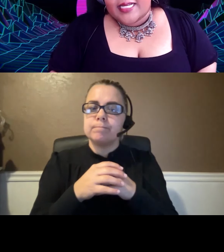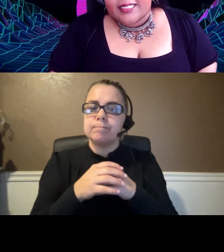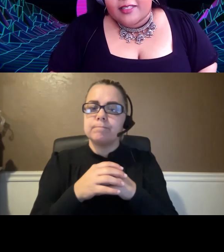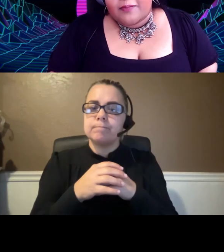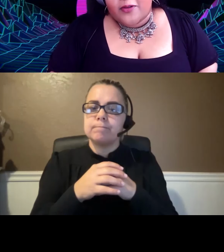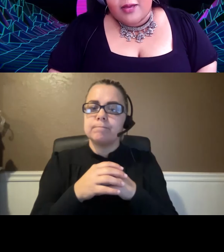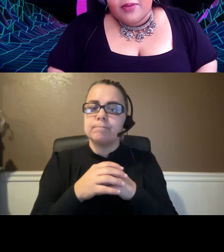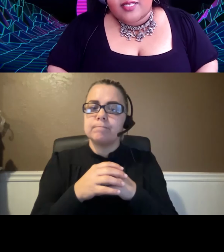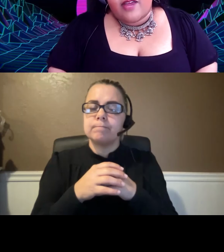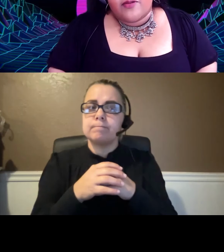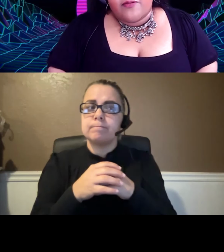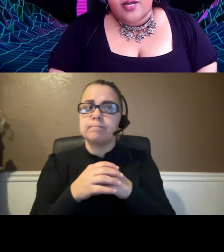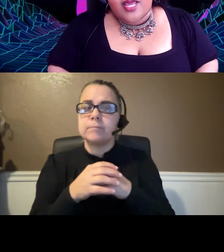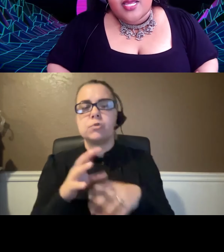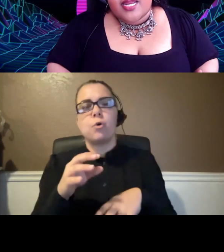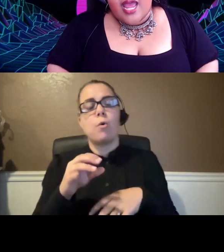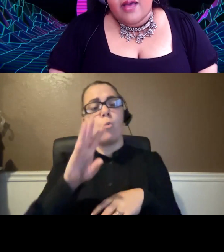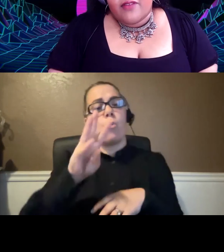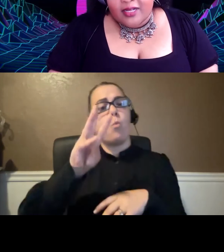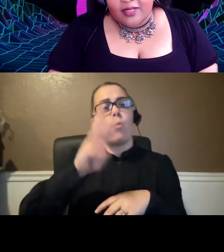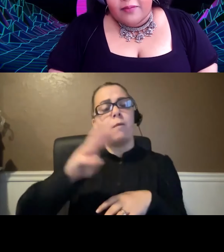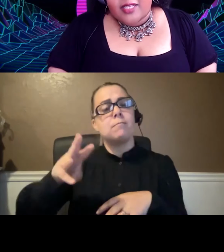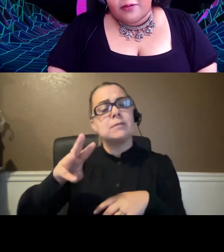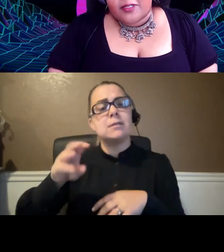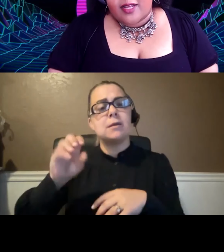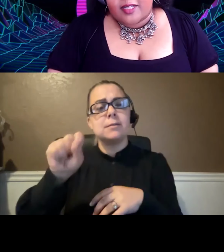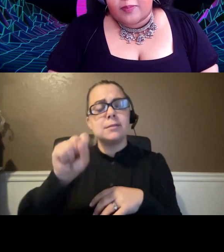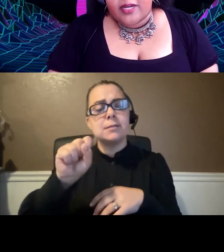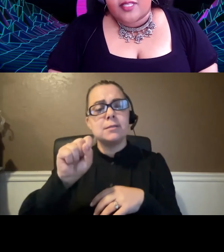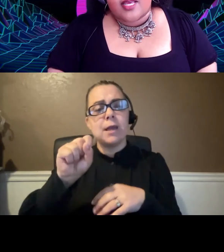accessible because everyone can have a customized and personalized experience,